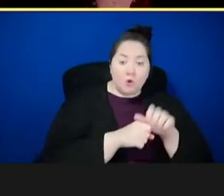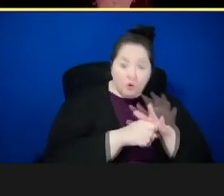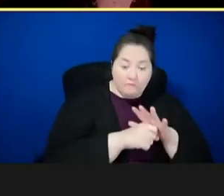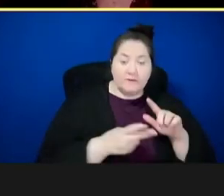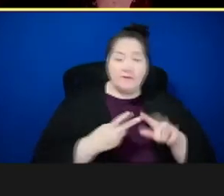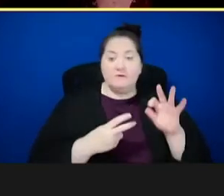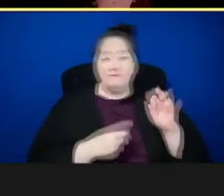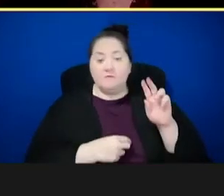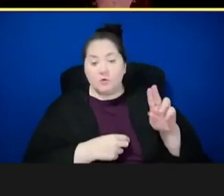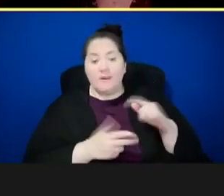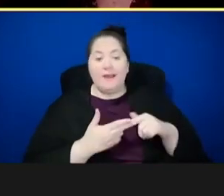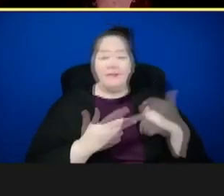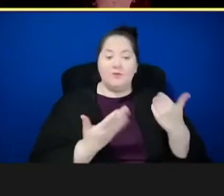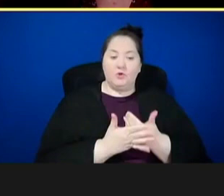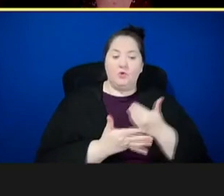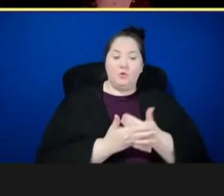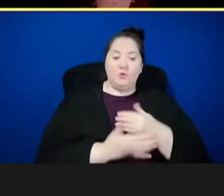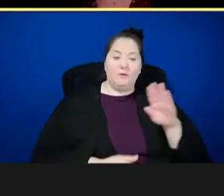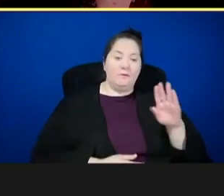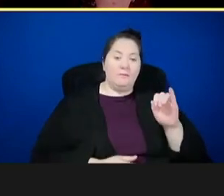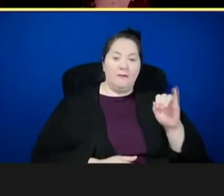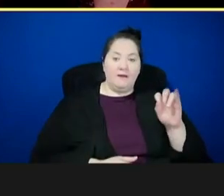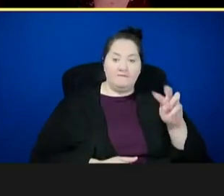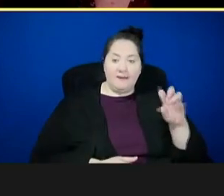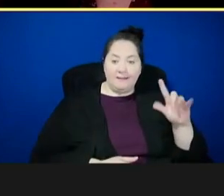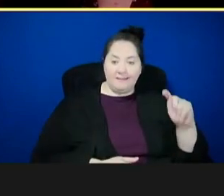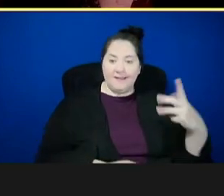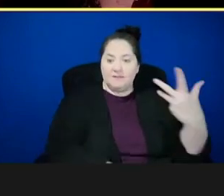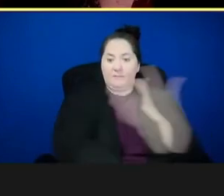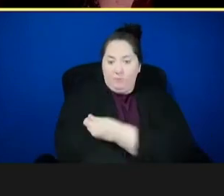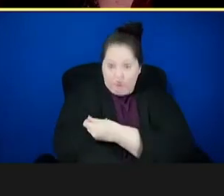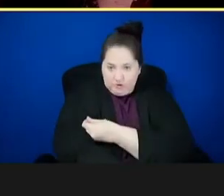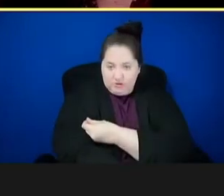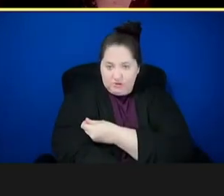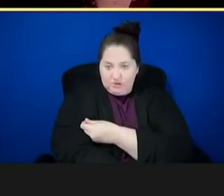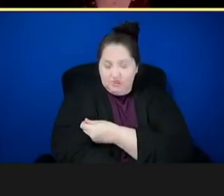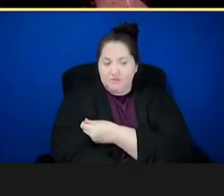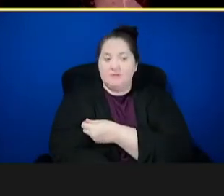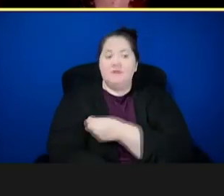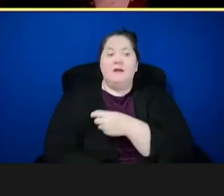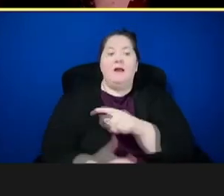booster when this -- when we did this round with the pilots, and then a monovalent booster in the